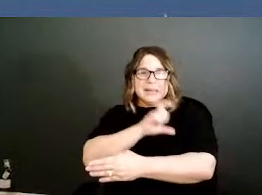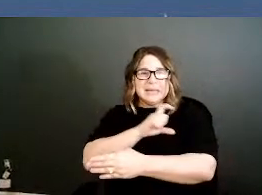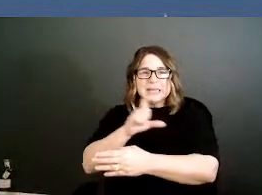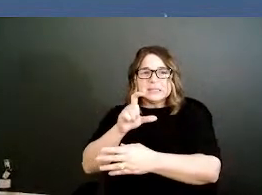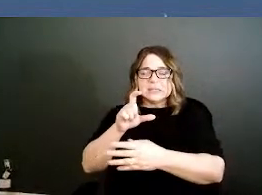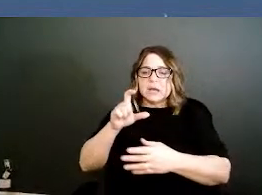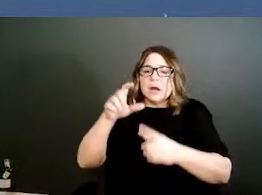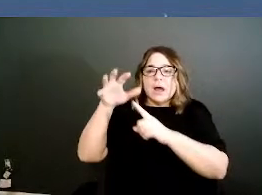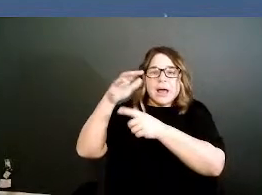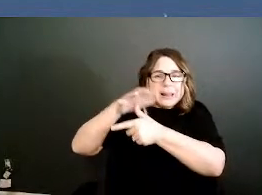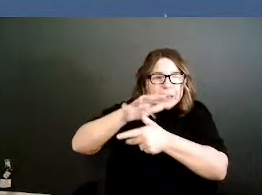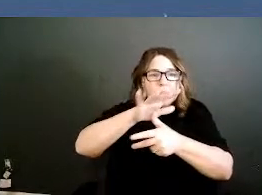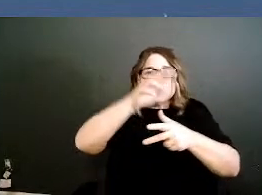HELICOPTERS AND SWAT RAIDS ON MY NEIGHBORS, CREATING